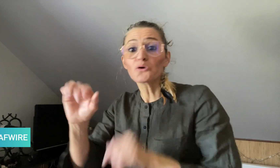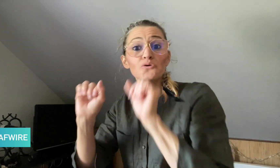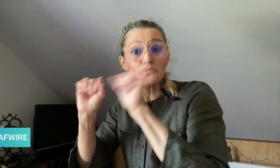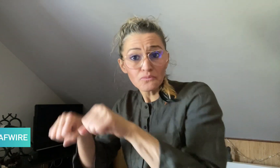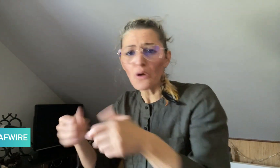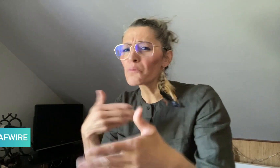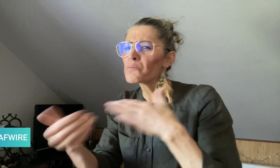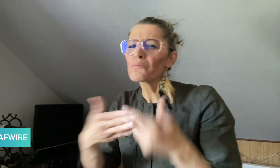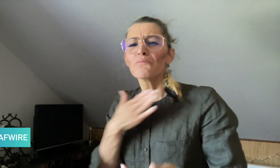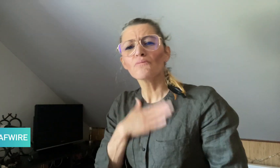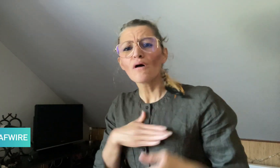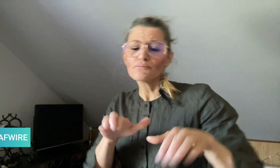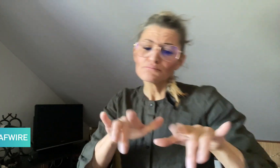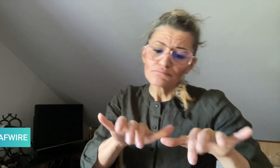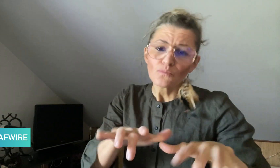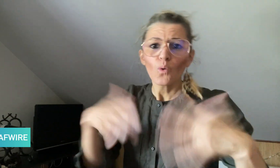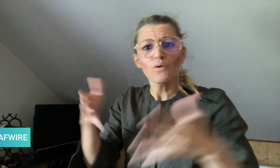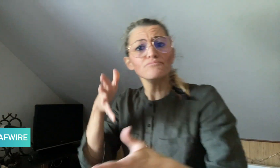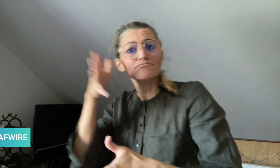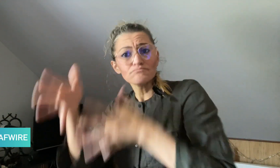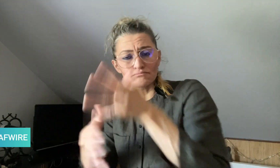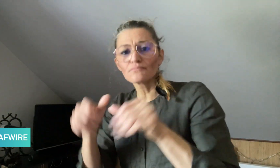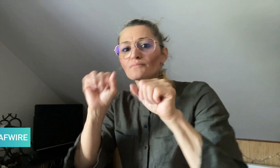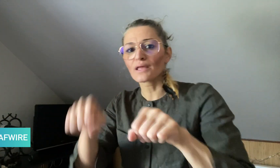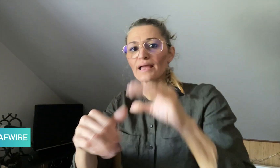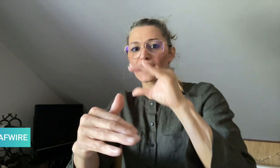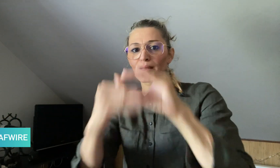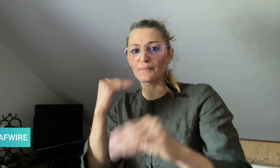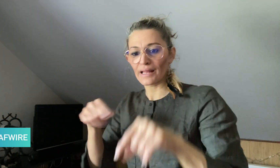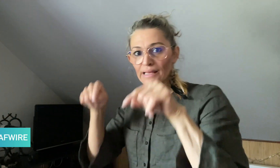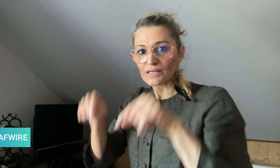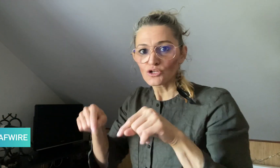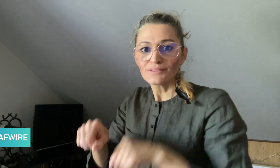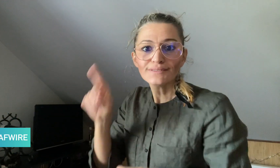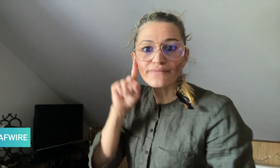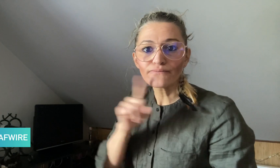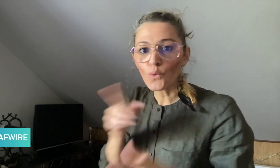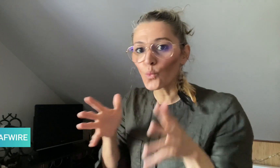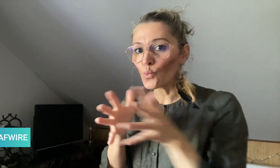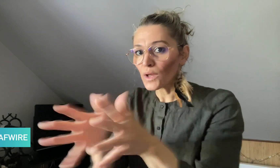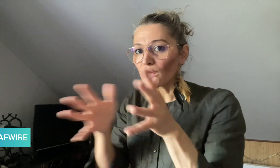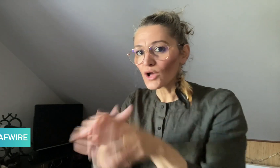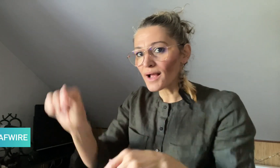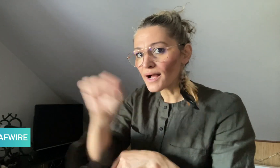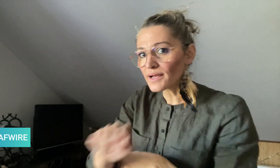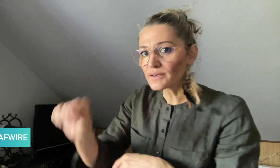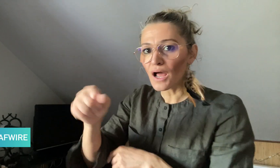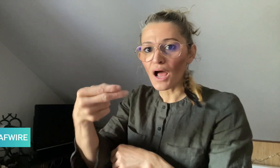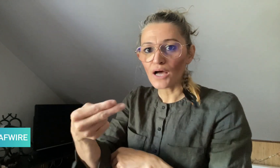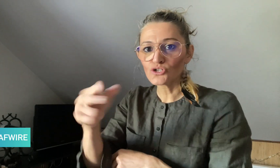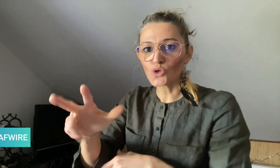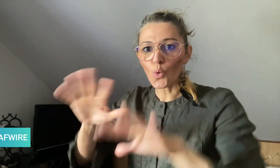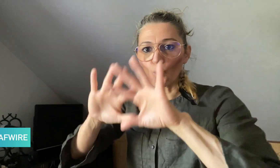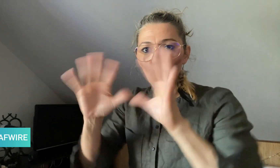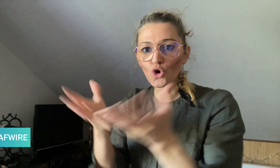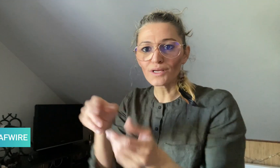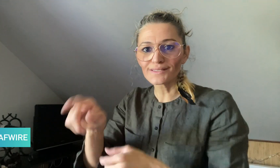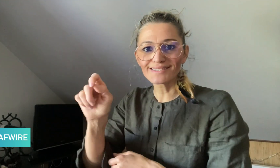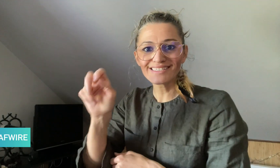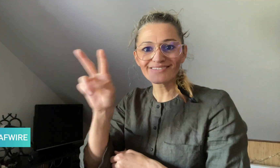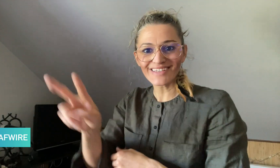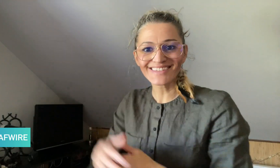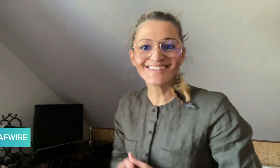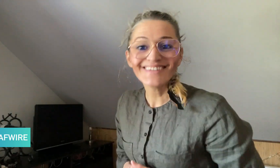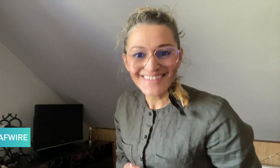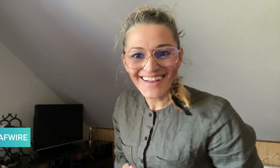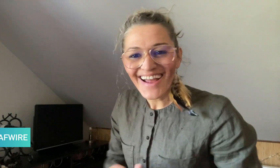in landscape format to deafwire@h3world.tv.